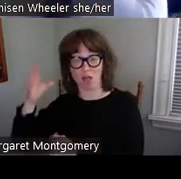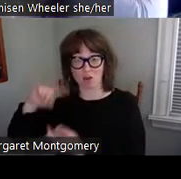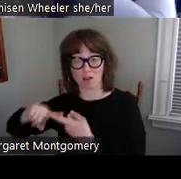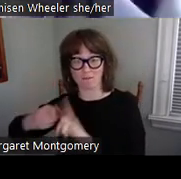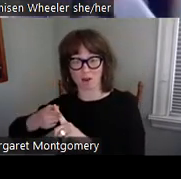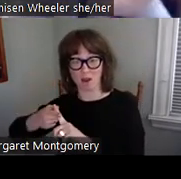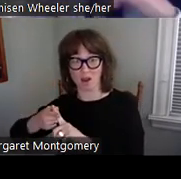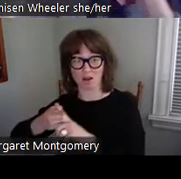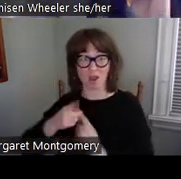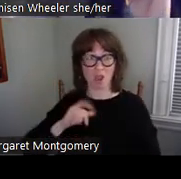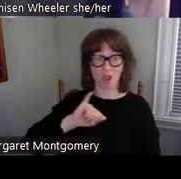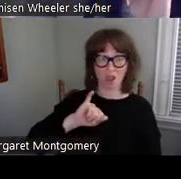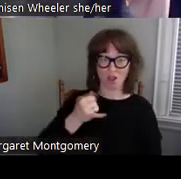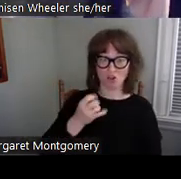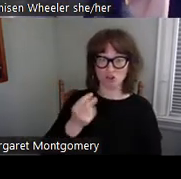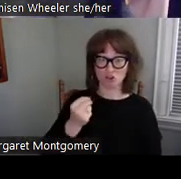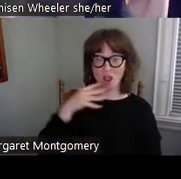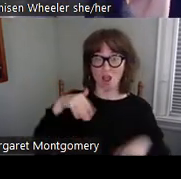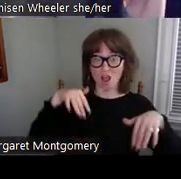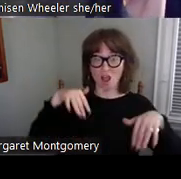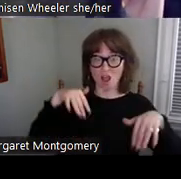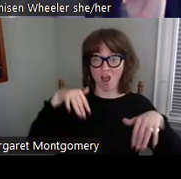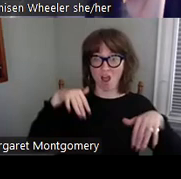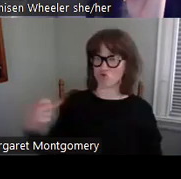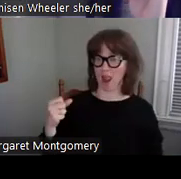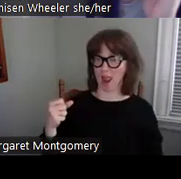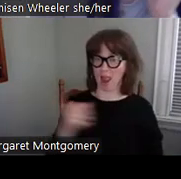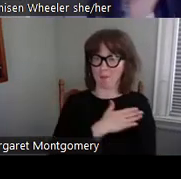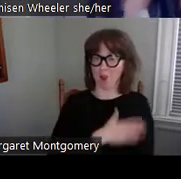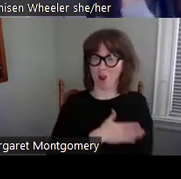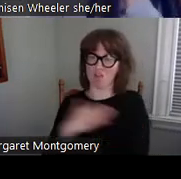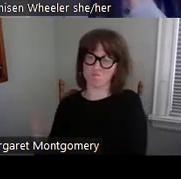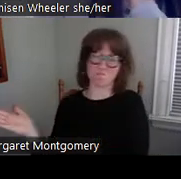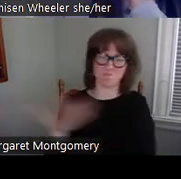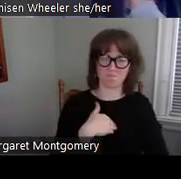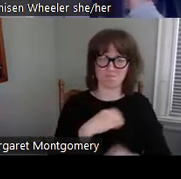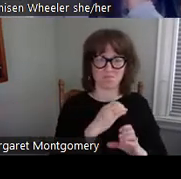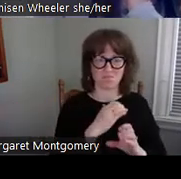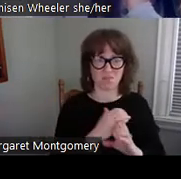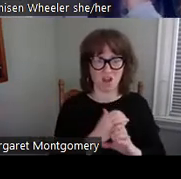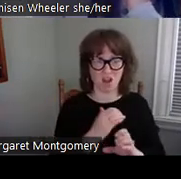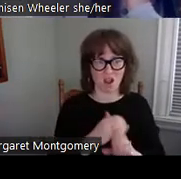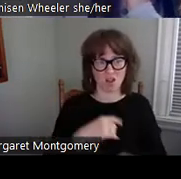you do? What do you call it? 13:14:13 So that you are concerned about her and help her find advocacy resources. 13:14:16 Would you tell another friend and